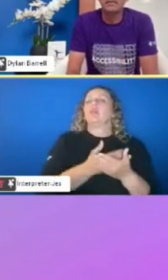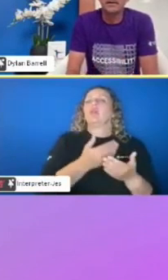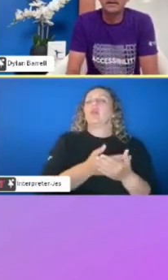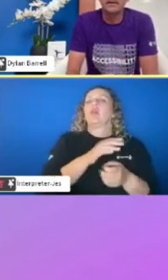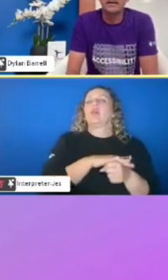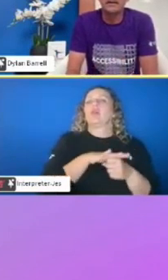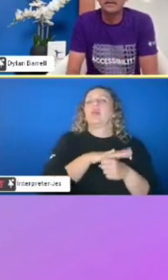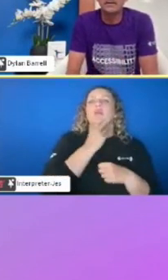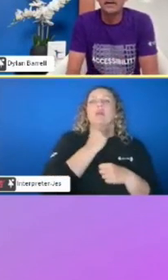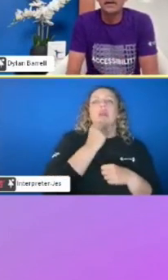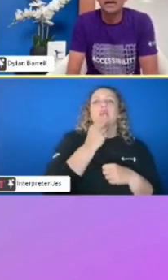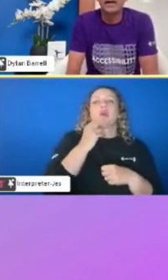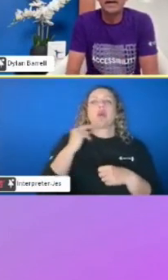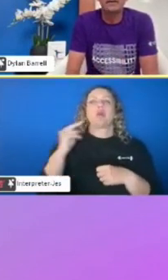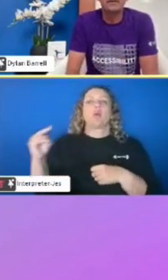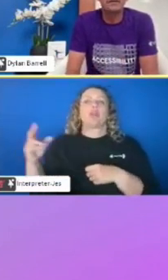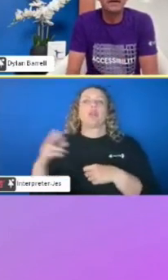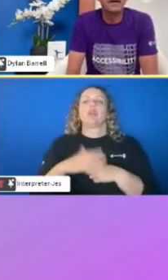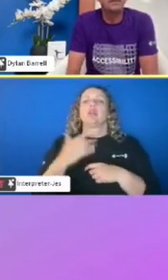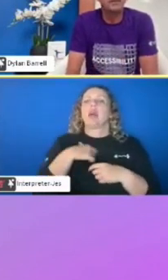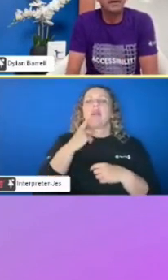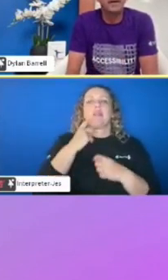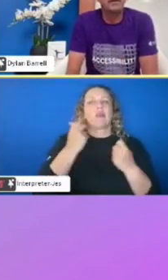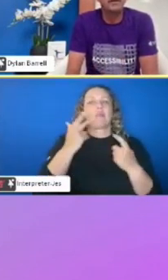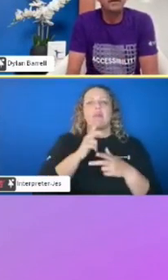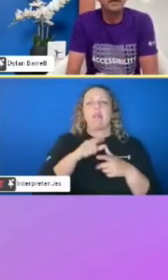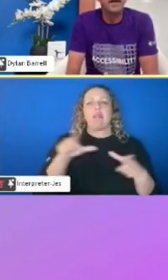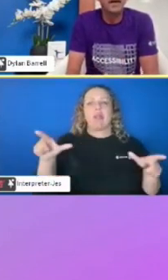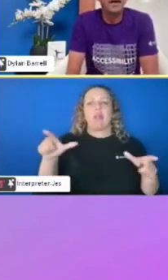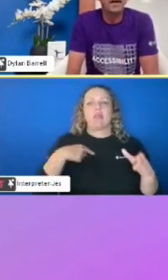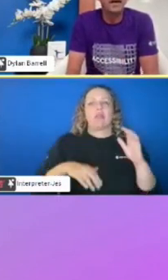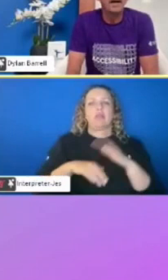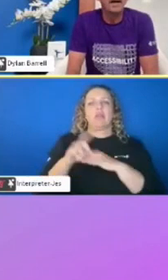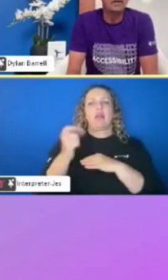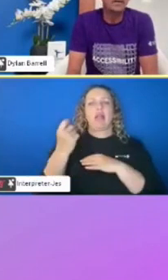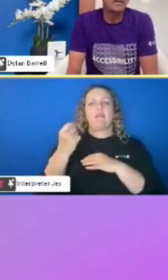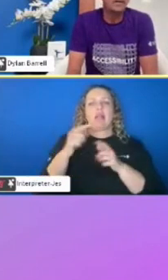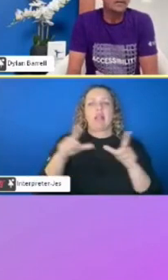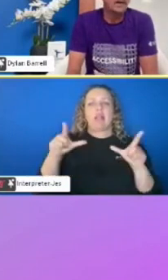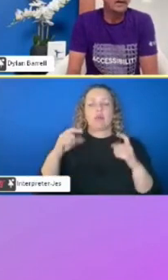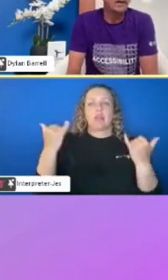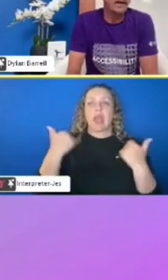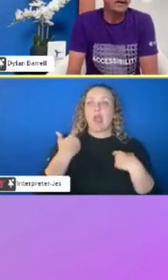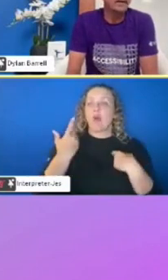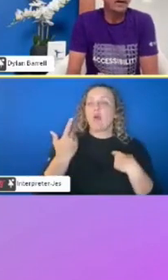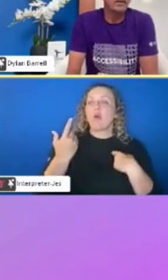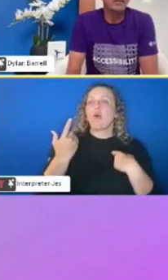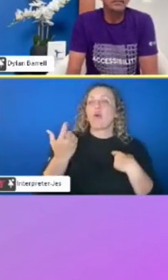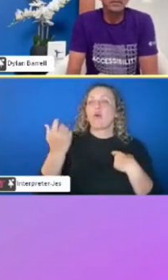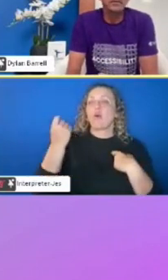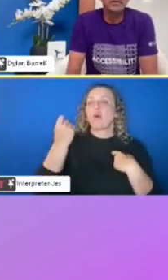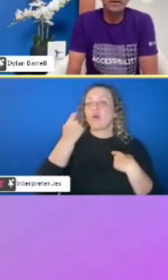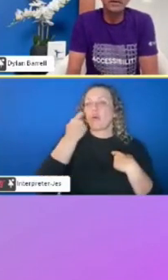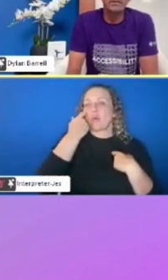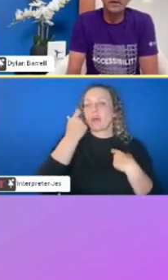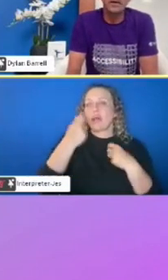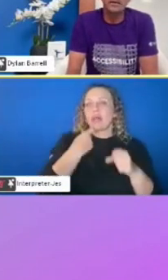but I think the number of languages are up to 11. And over the last year we added enhanced support for Shadow DOM targeting.